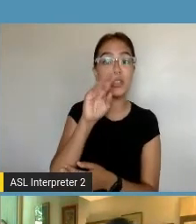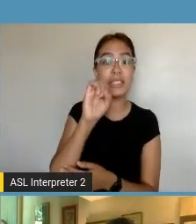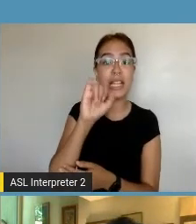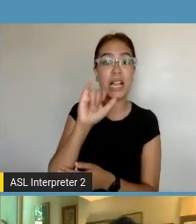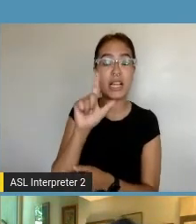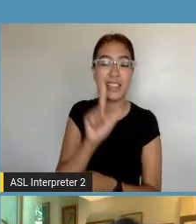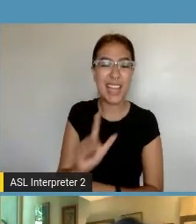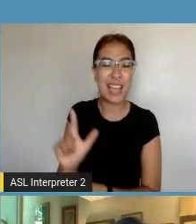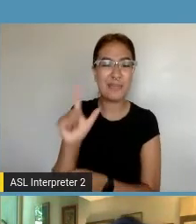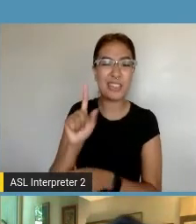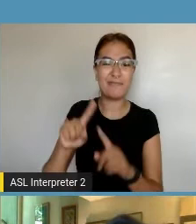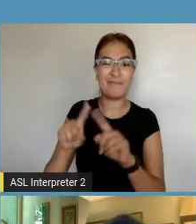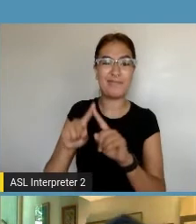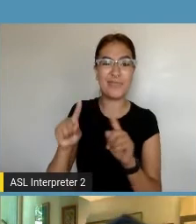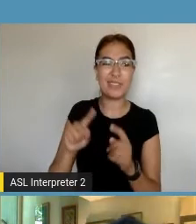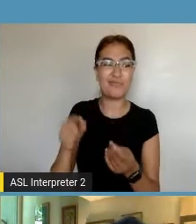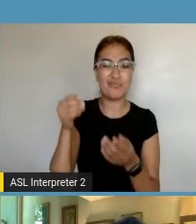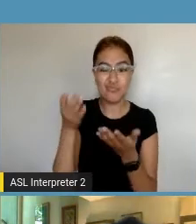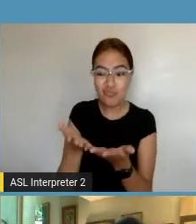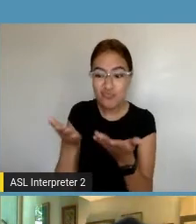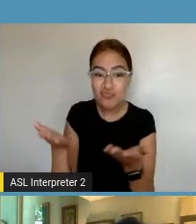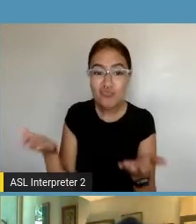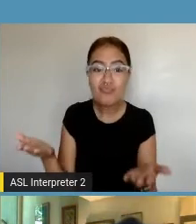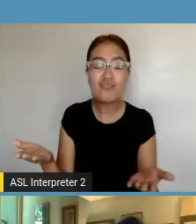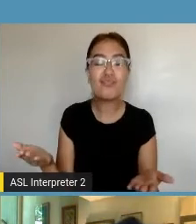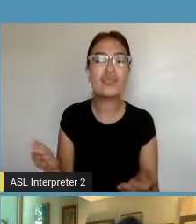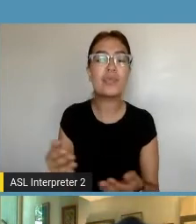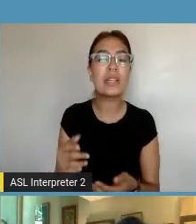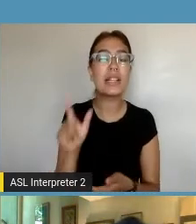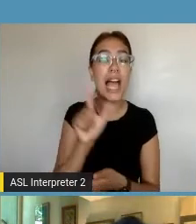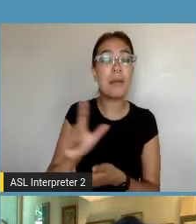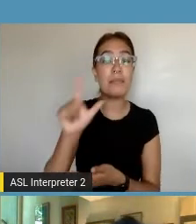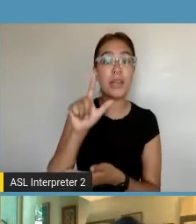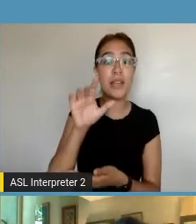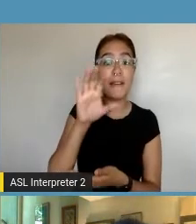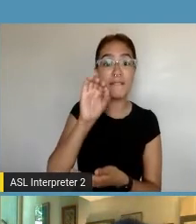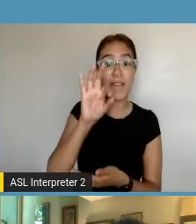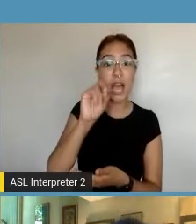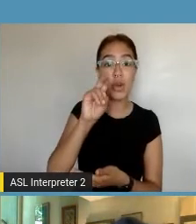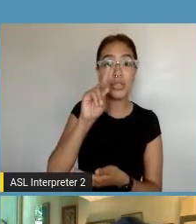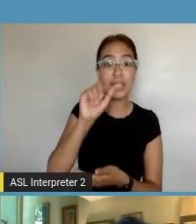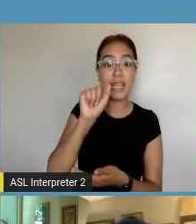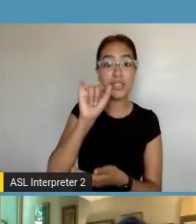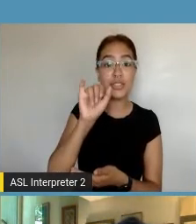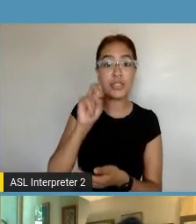Digital Library Foundation, and a lot of these resources sustainable heritage network to work